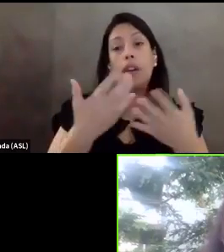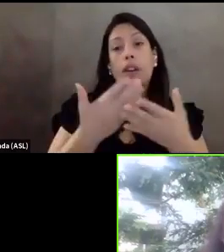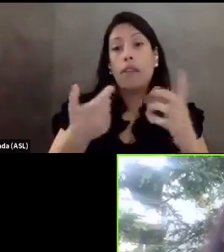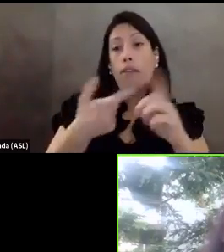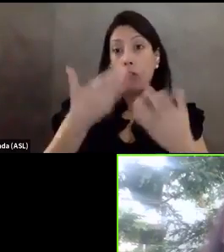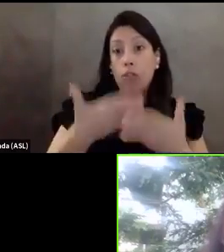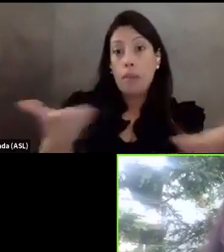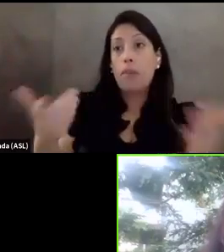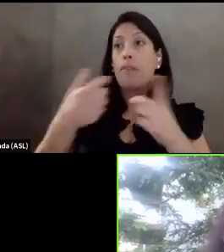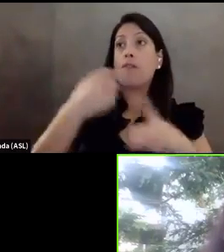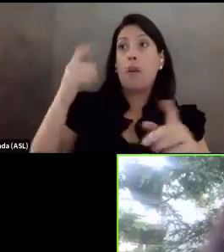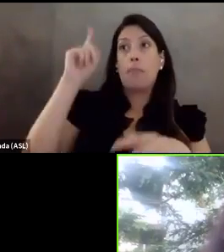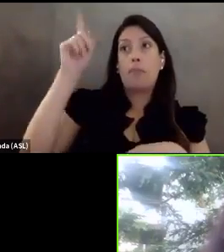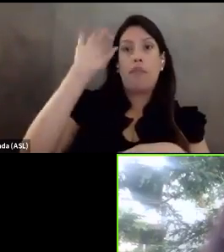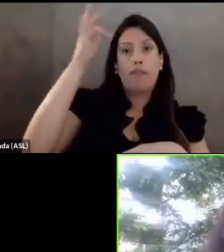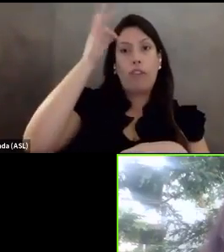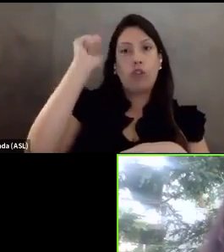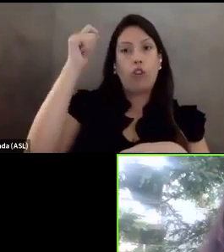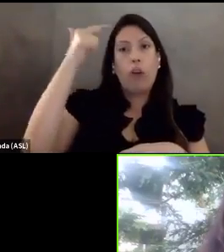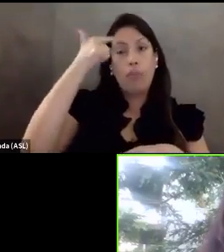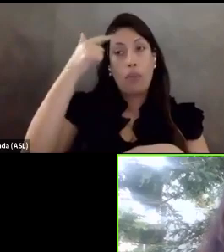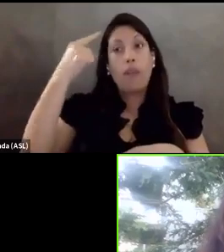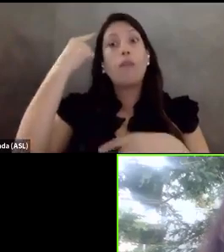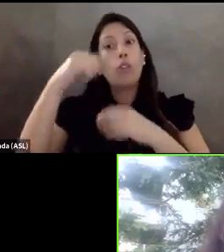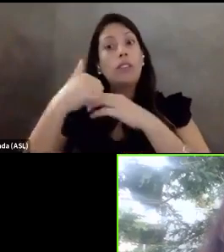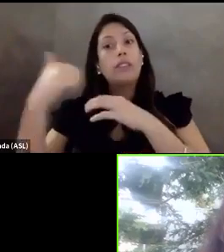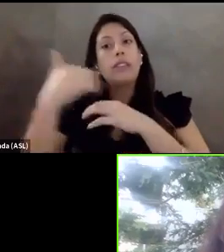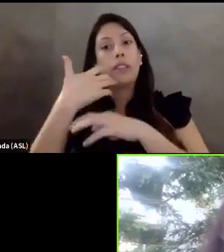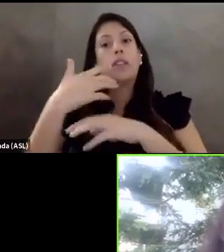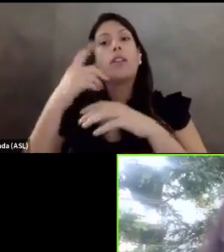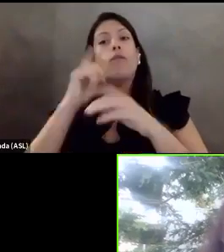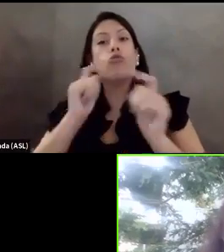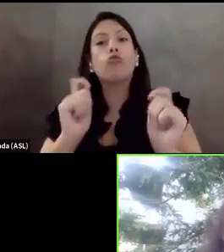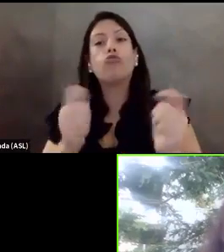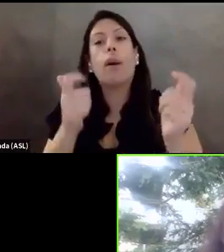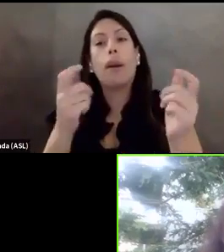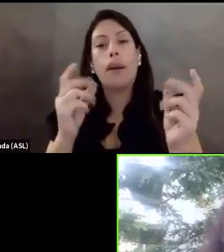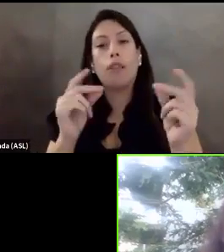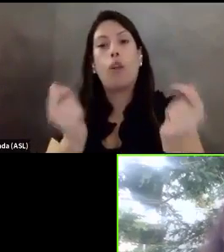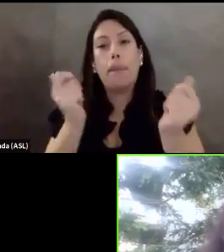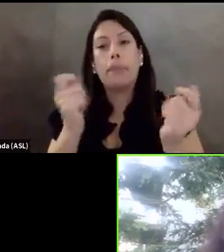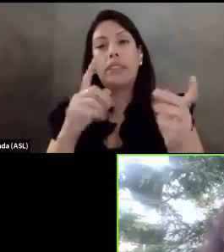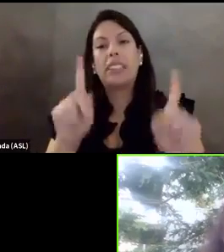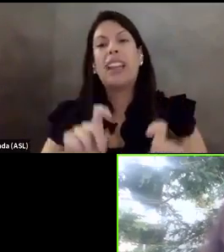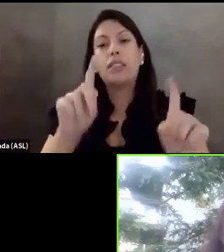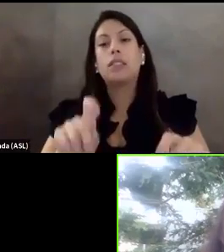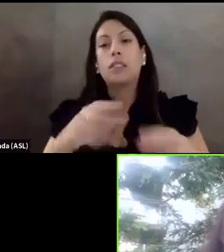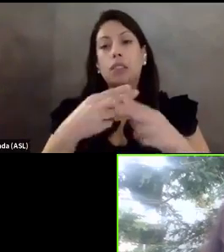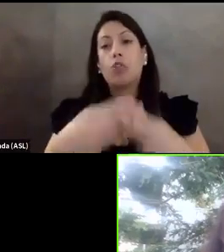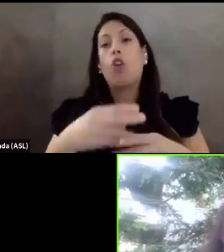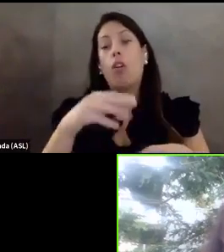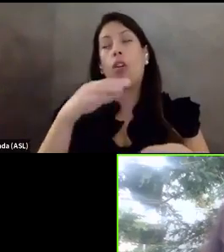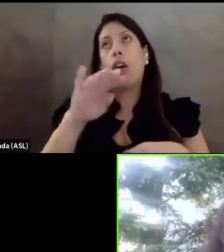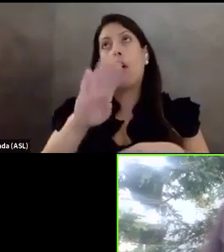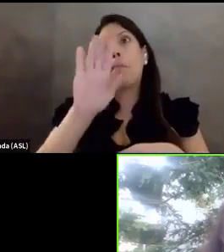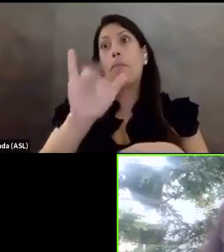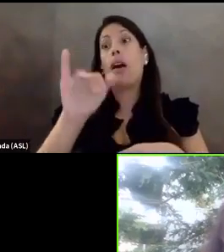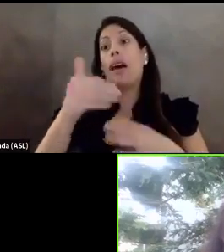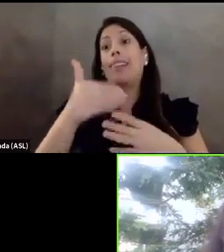state to us for a rapid antigen test called Binocs Now. Now that test is available.